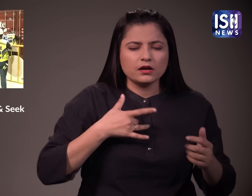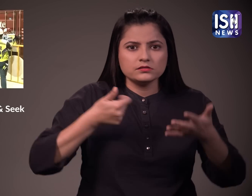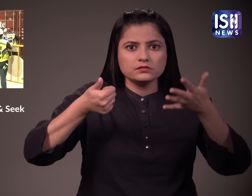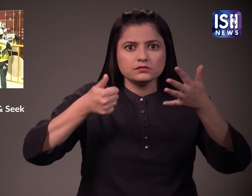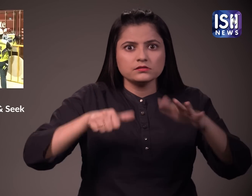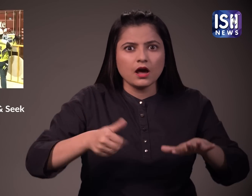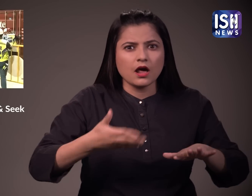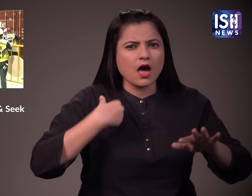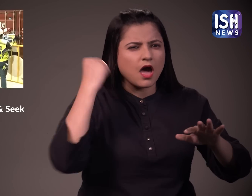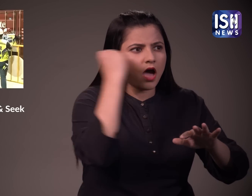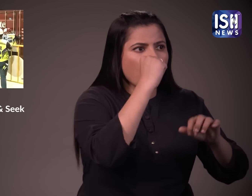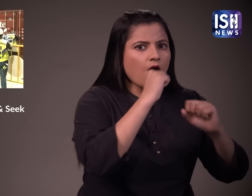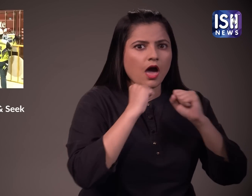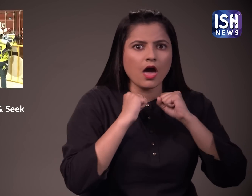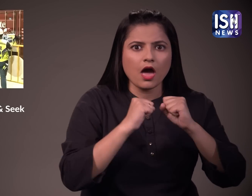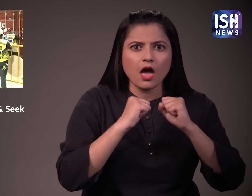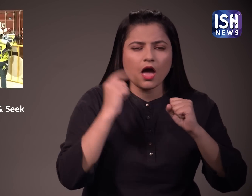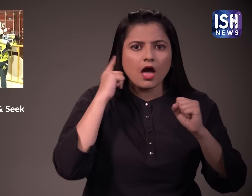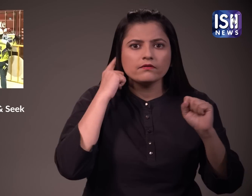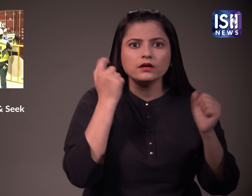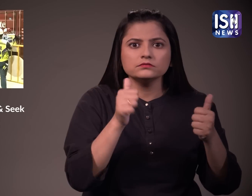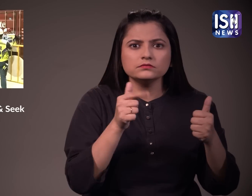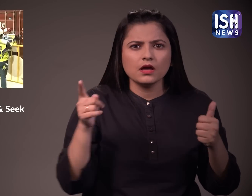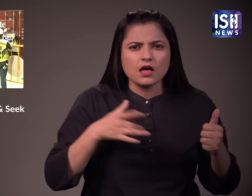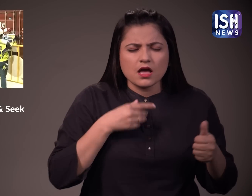The workers on the ship couldn't hear the boy banging the door of the container.